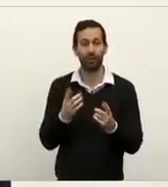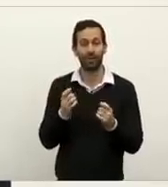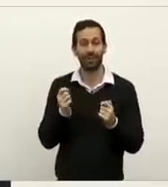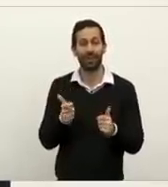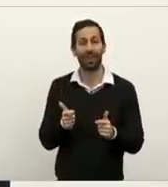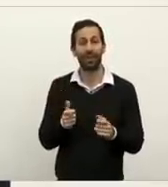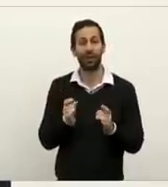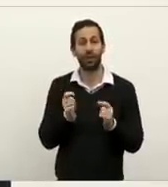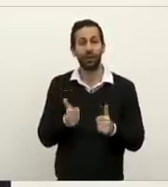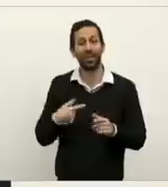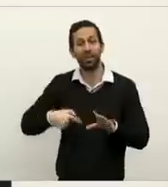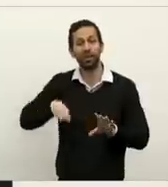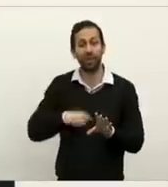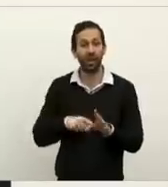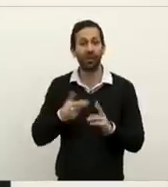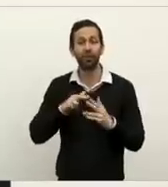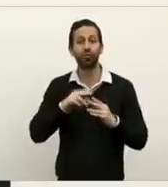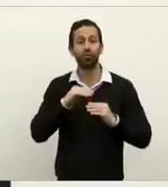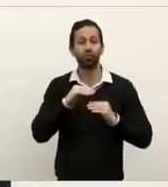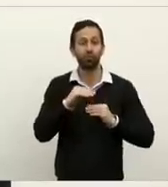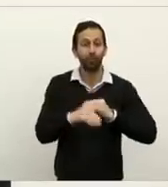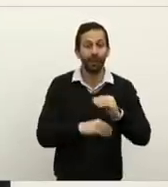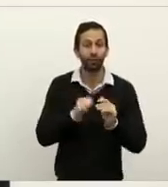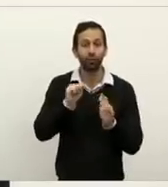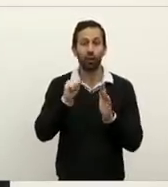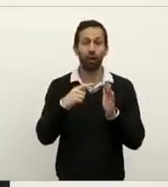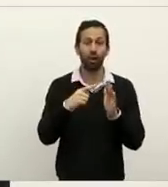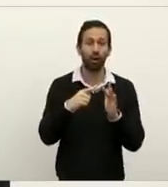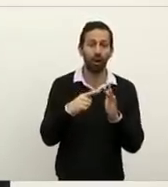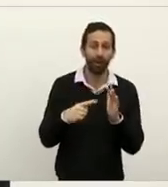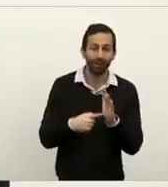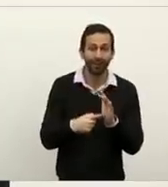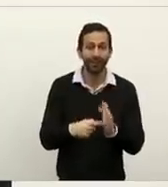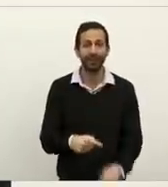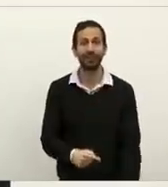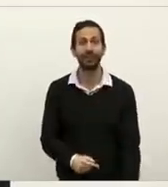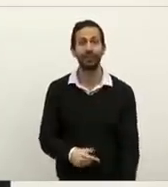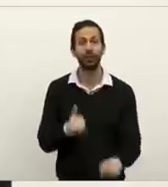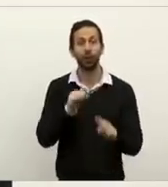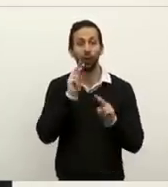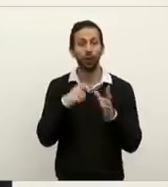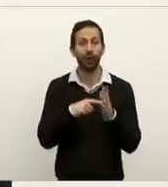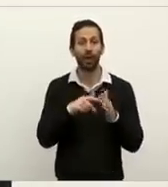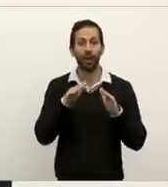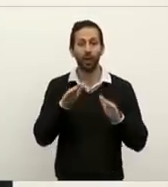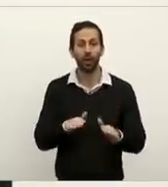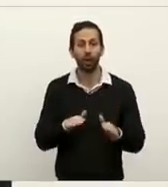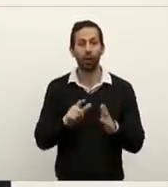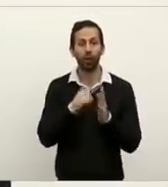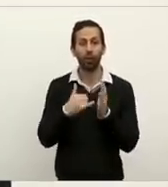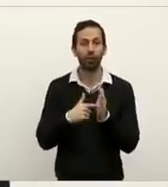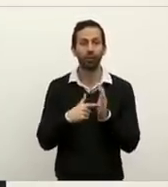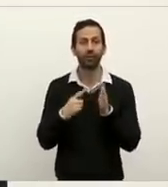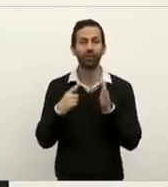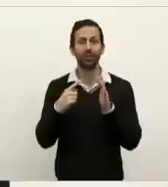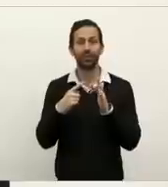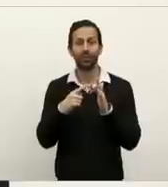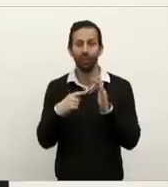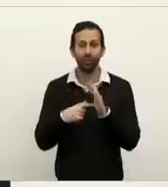whether it's replacing your AT or looking at low-cost AT items that you don't have to provide a quote for,